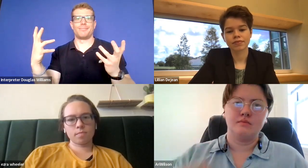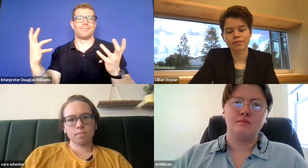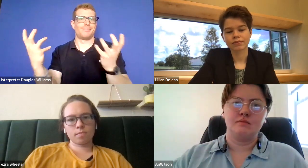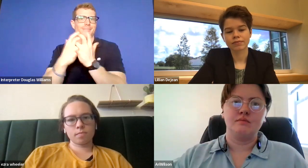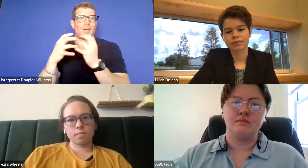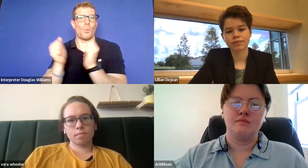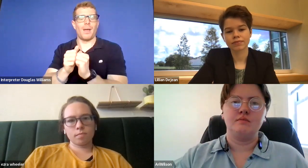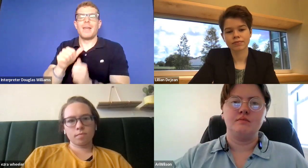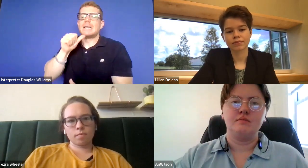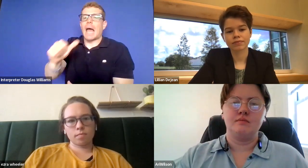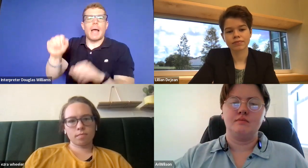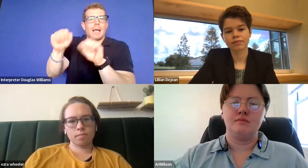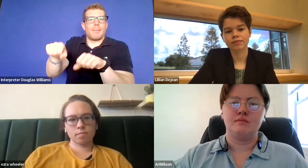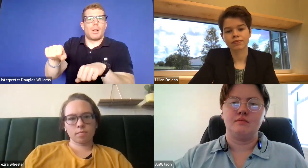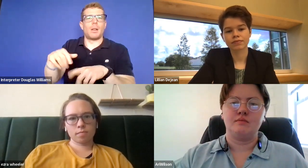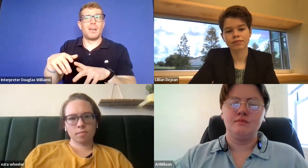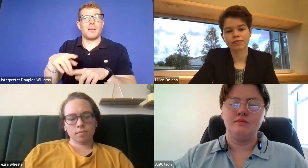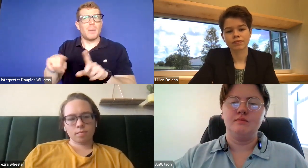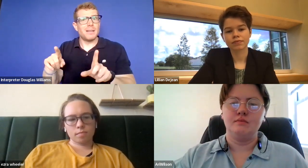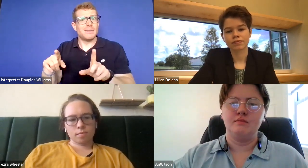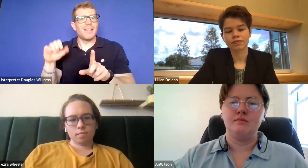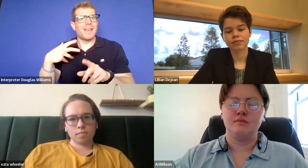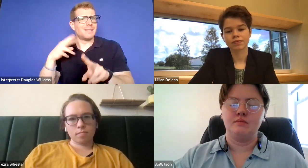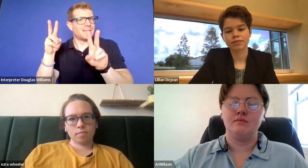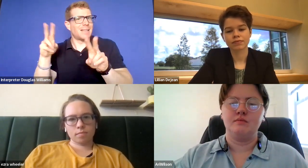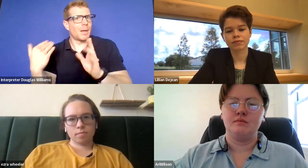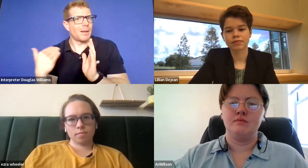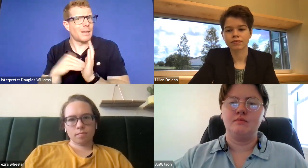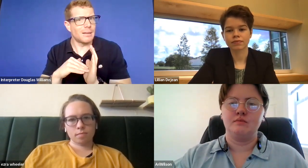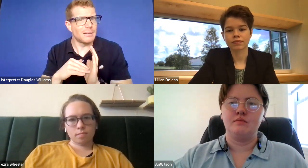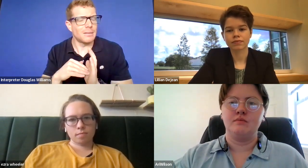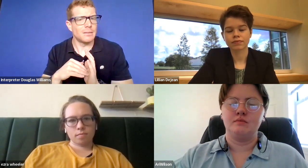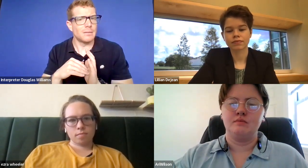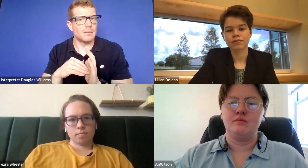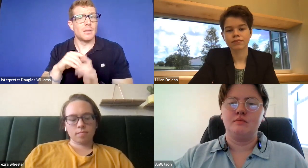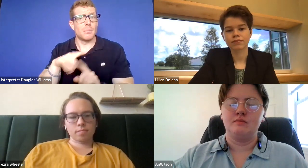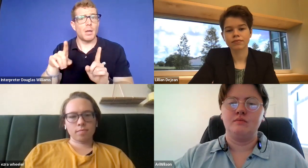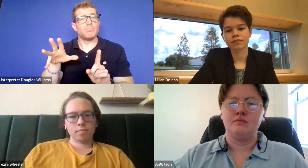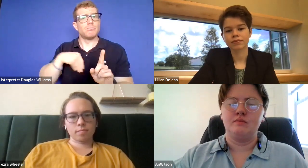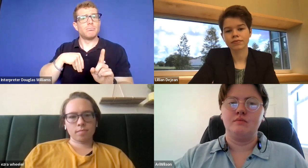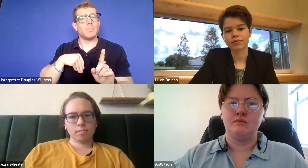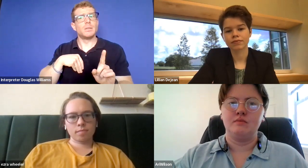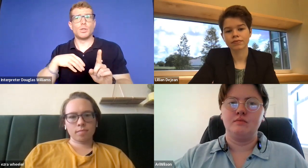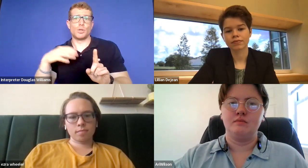I think this is the stigma. but but however, you know just embracing and coming to know it as her personally.